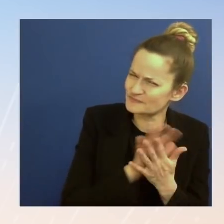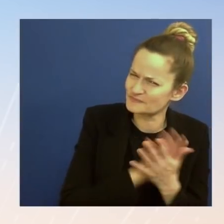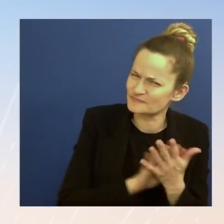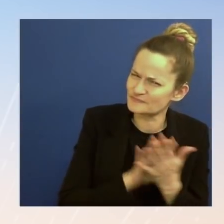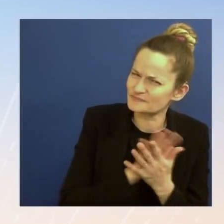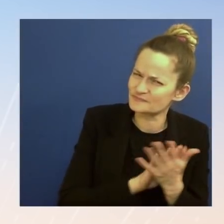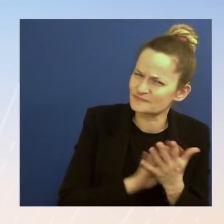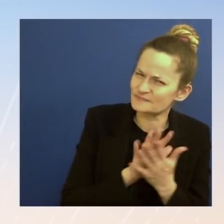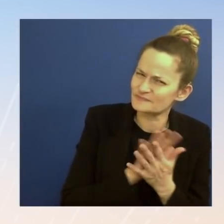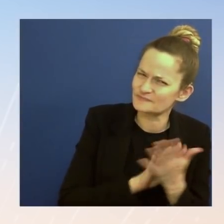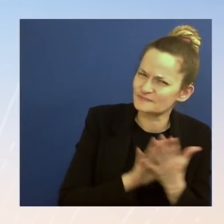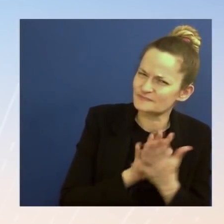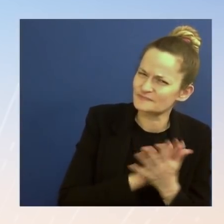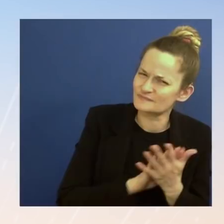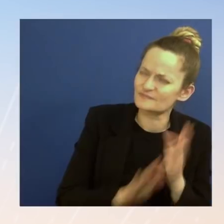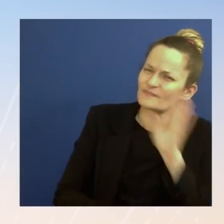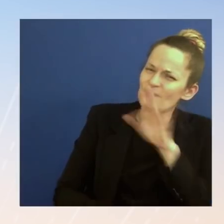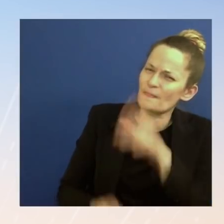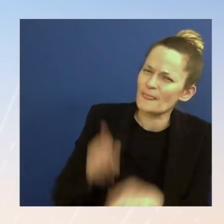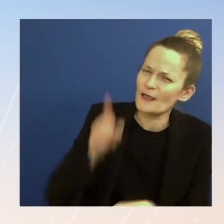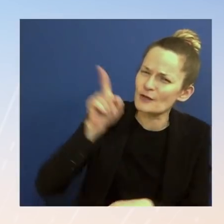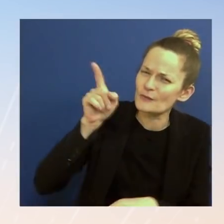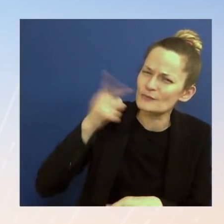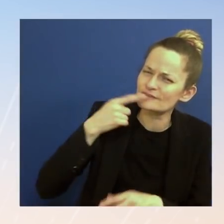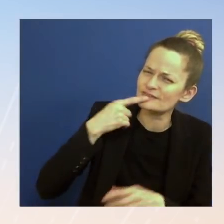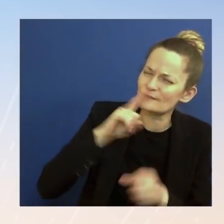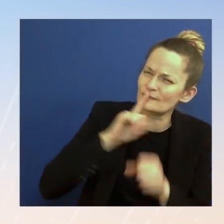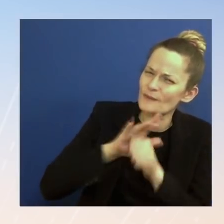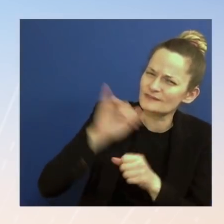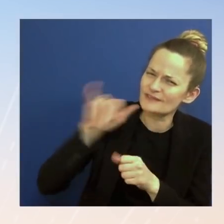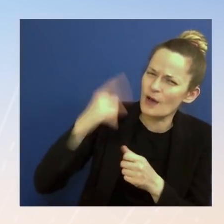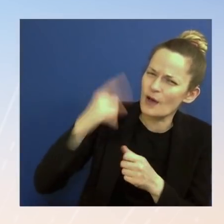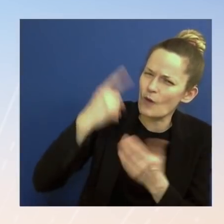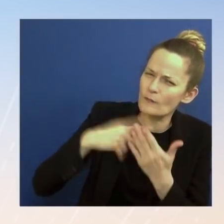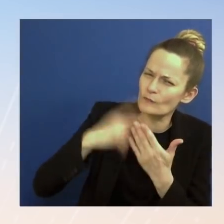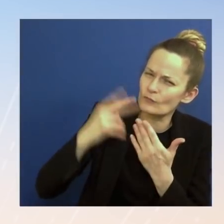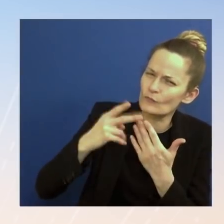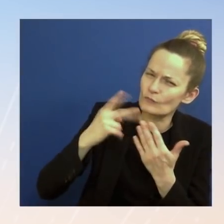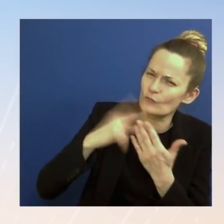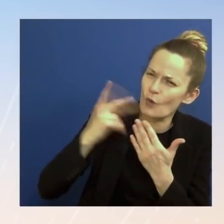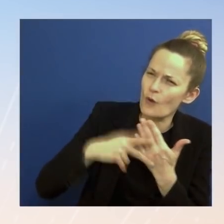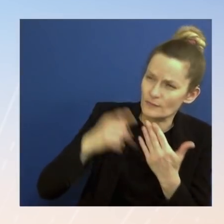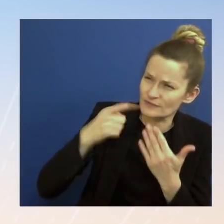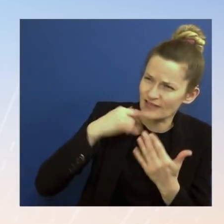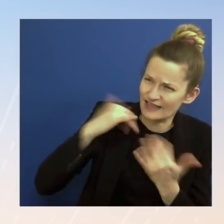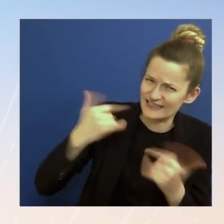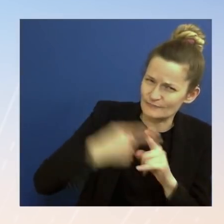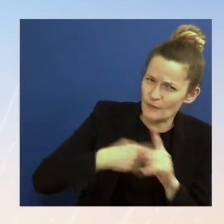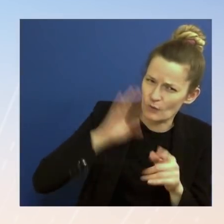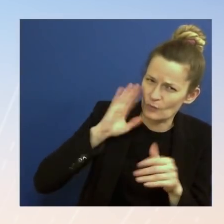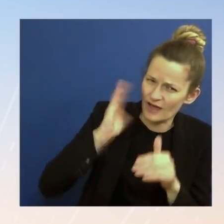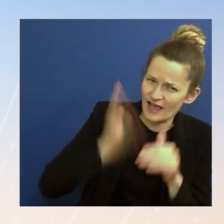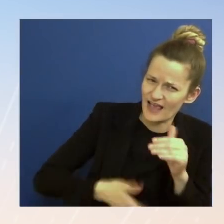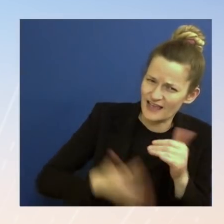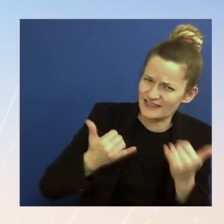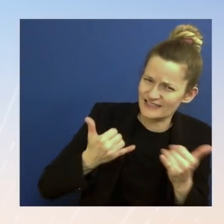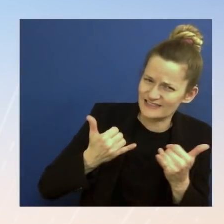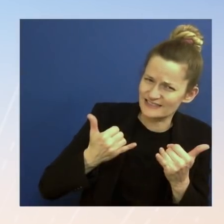Ms. Psaki: You mean if we don't have funding? The Press: Yeah. Is it still the end of the month they shut that down? Ms. Psaki: A lot of these programs could end quite abruptly. So, it could.